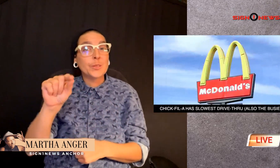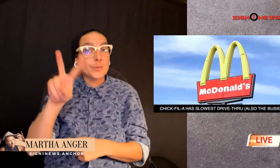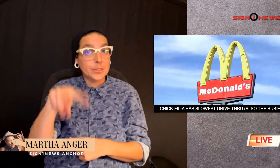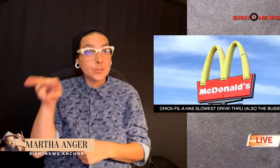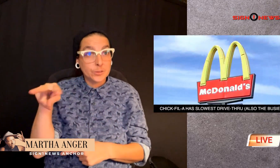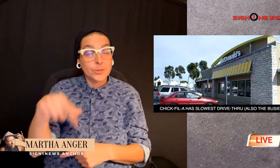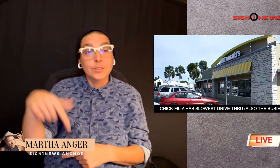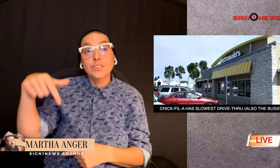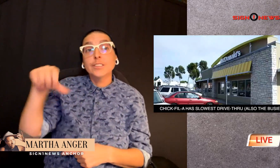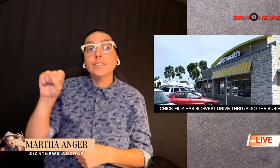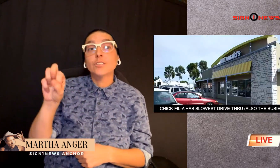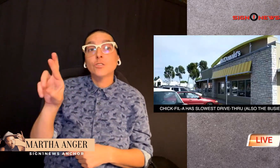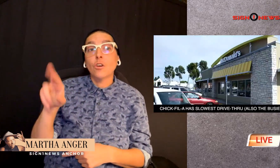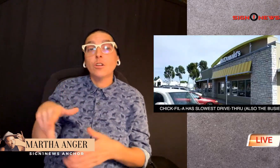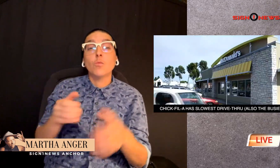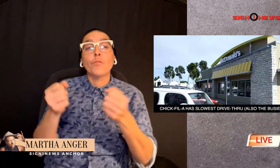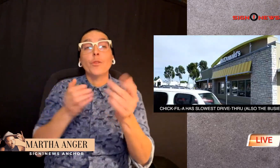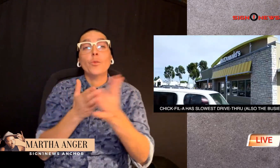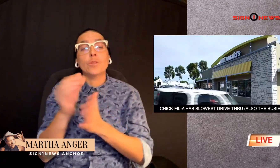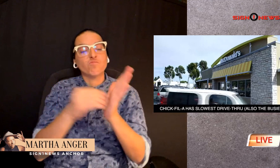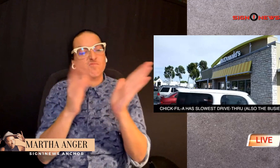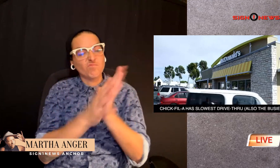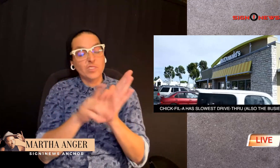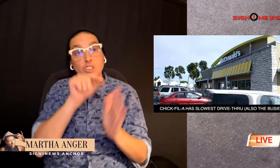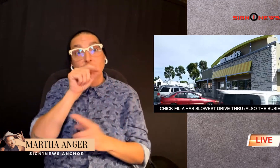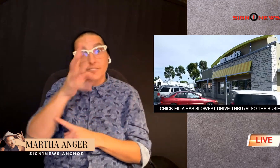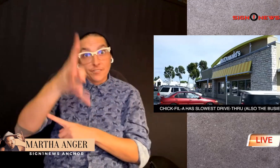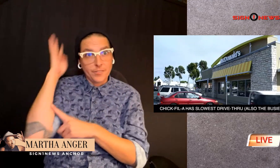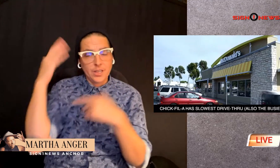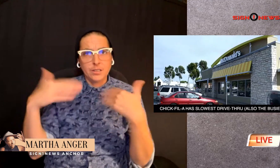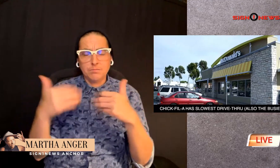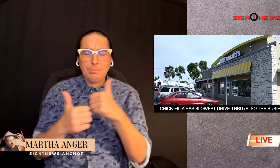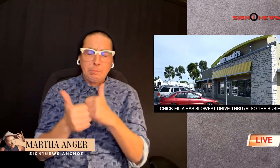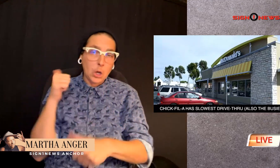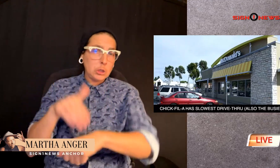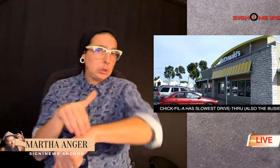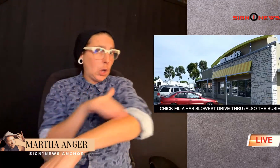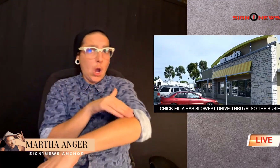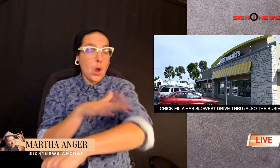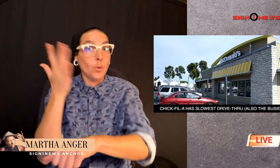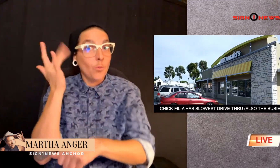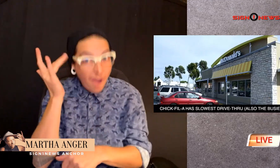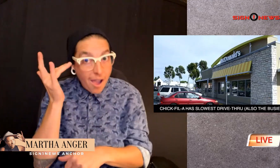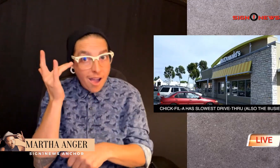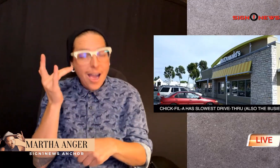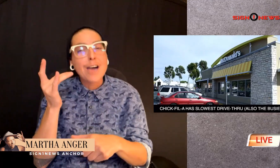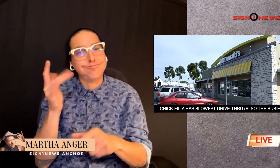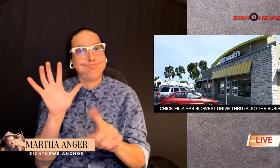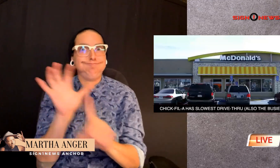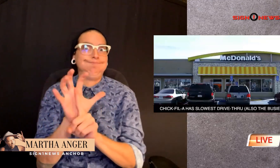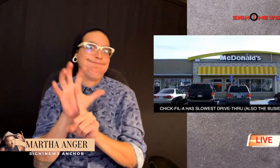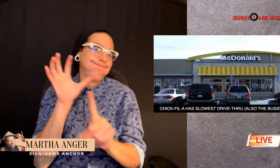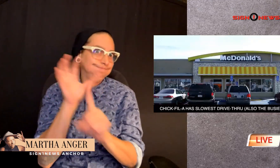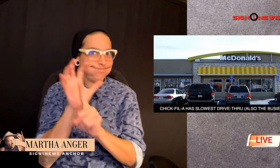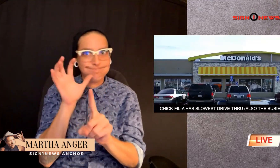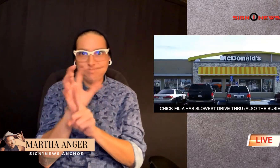According to the 2022 kqsr drive through report Chick-fil-A may be